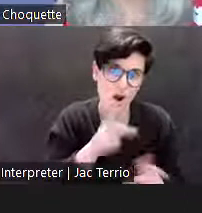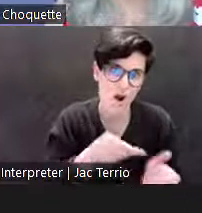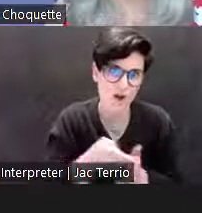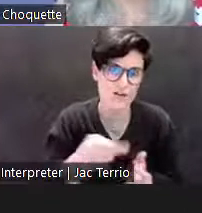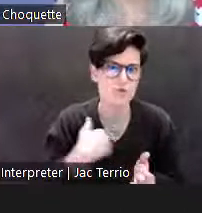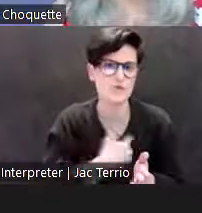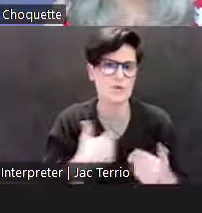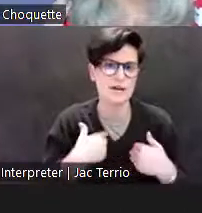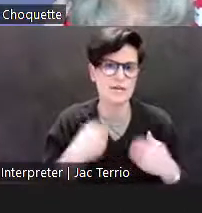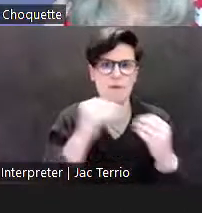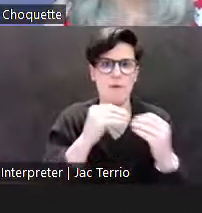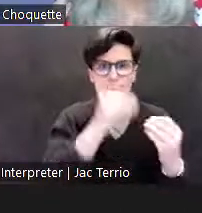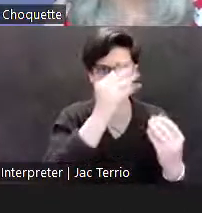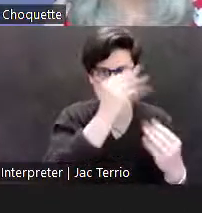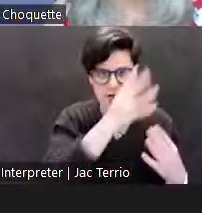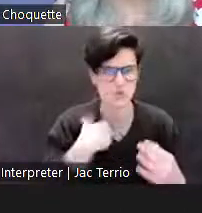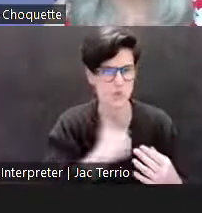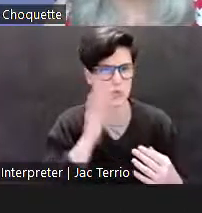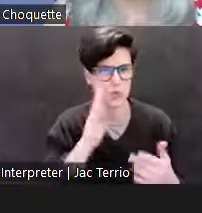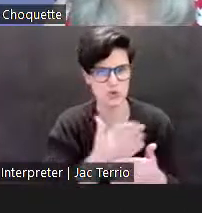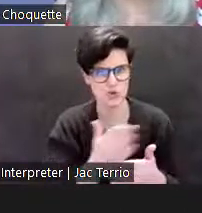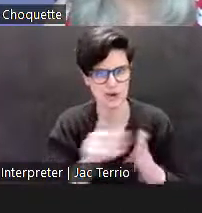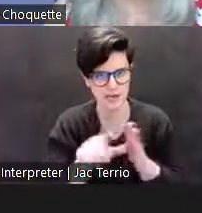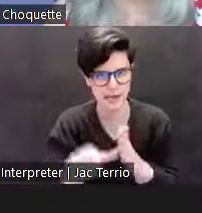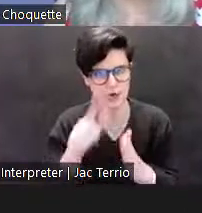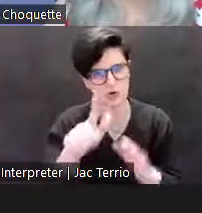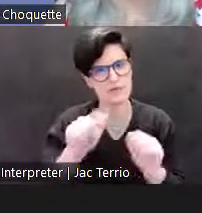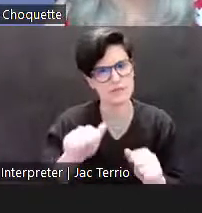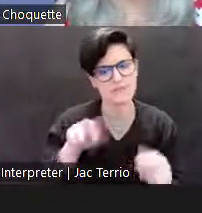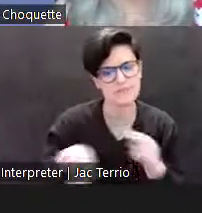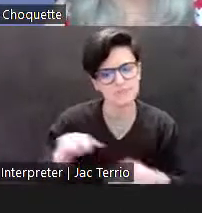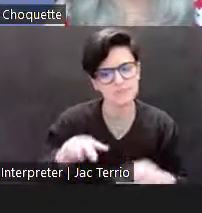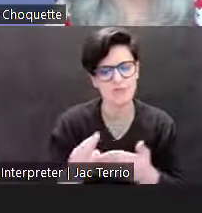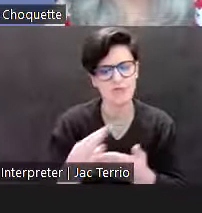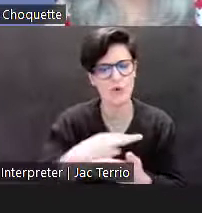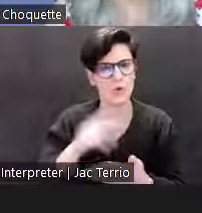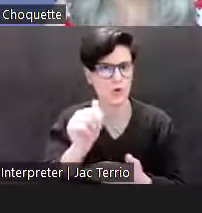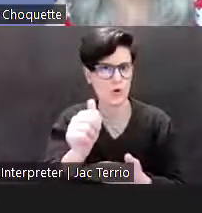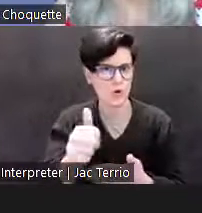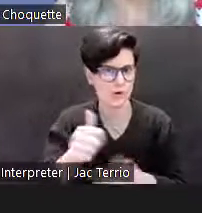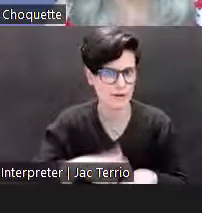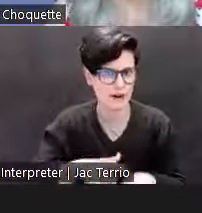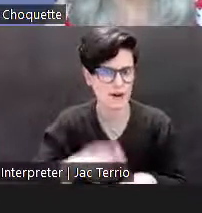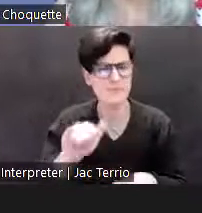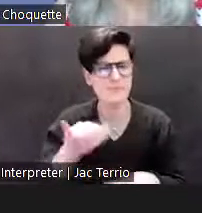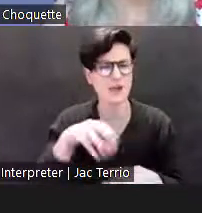15:41:59 So that you will have the information, and it includes links to our website as well